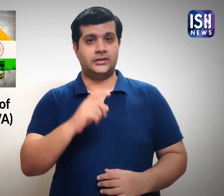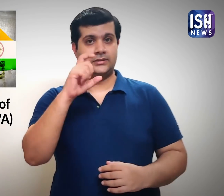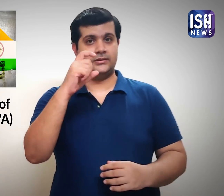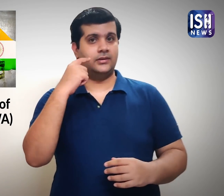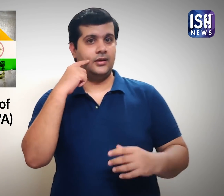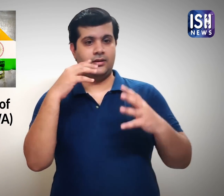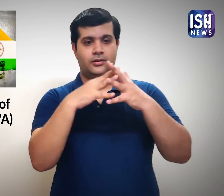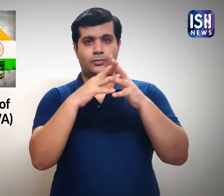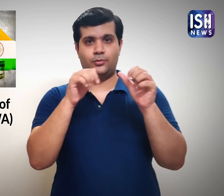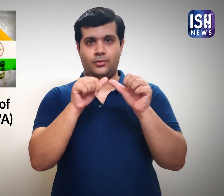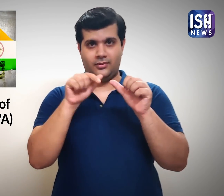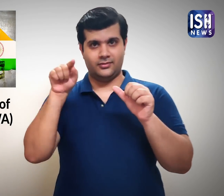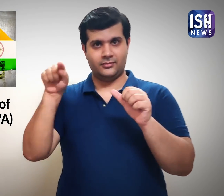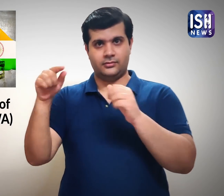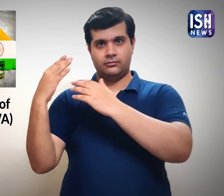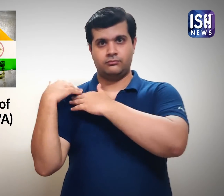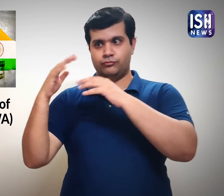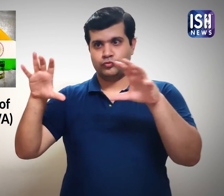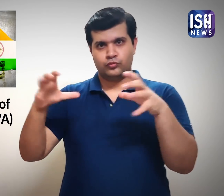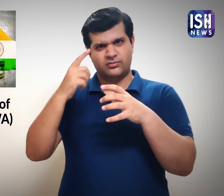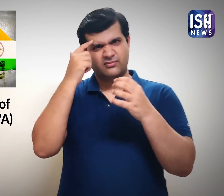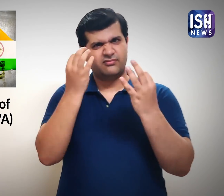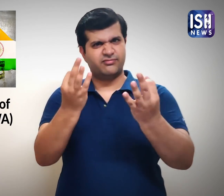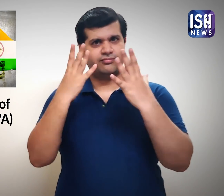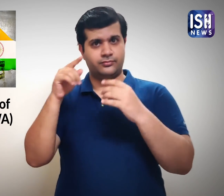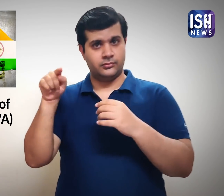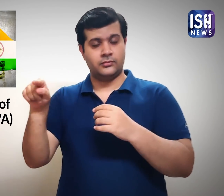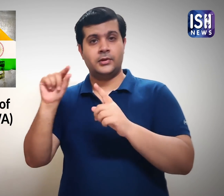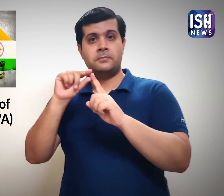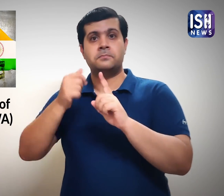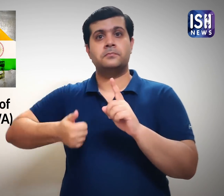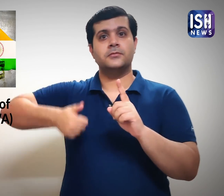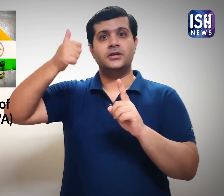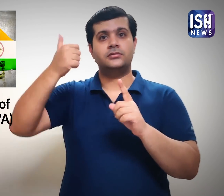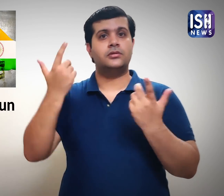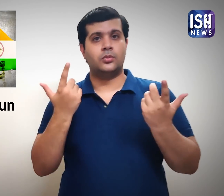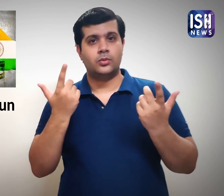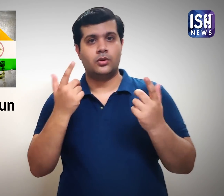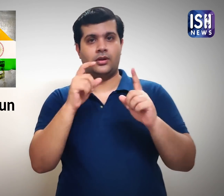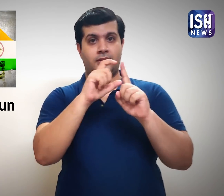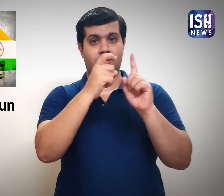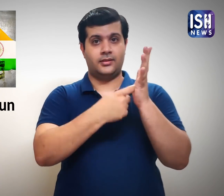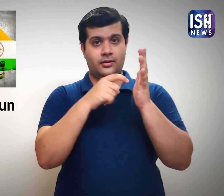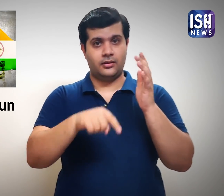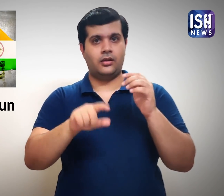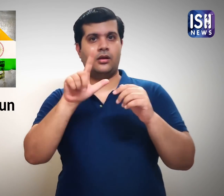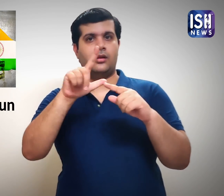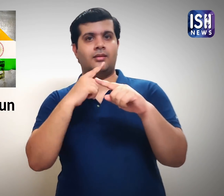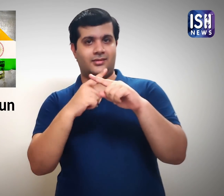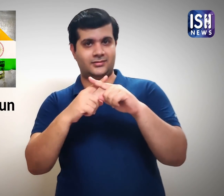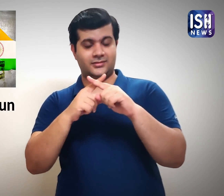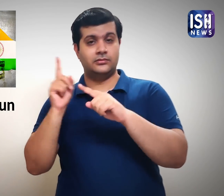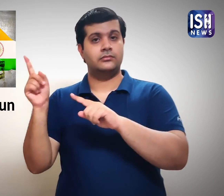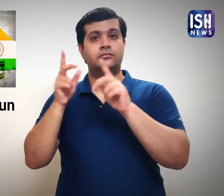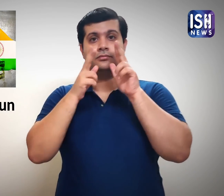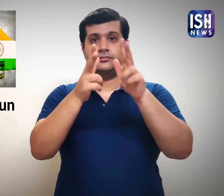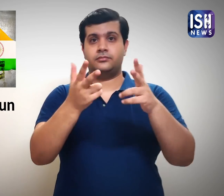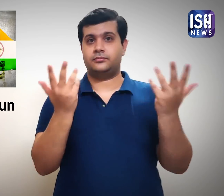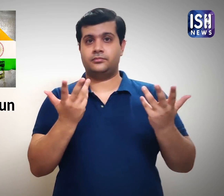Dr Long Xingchun, President of CIWA who are a group of experts said,